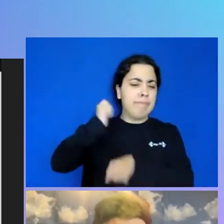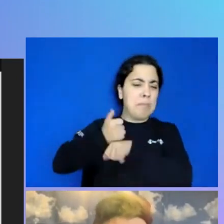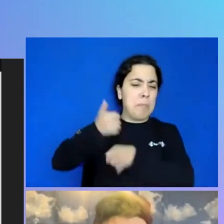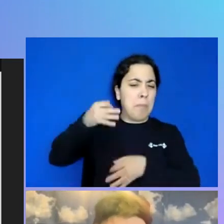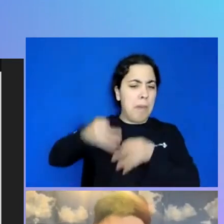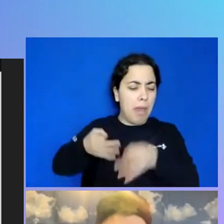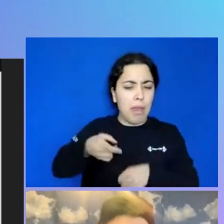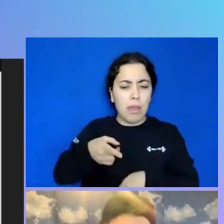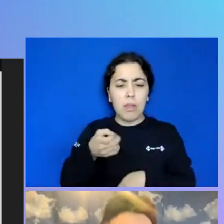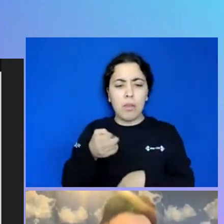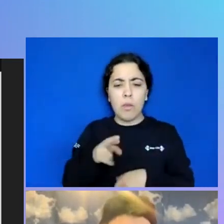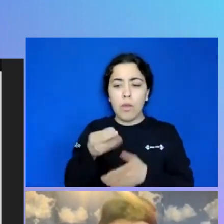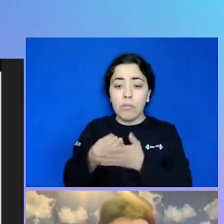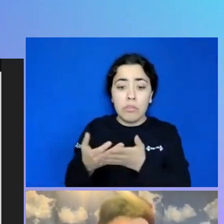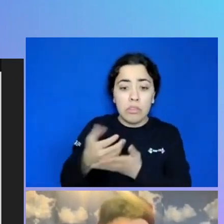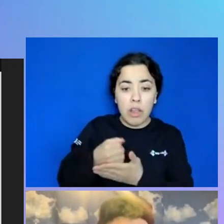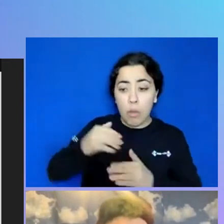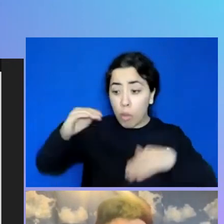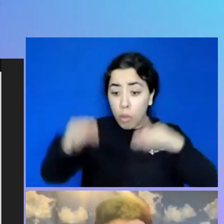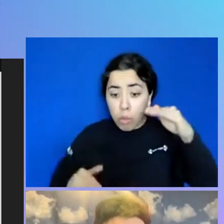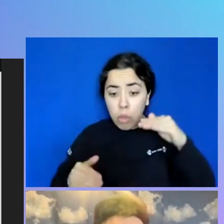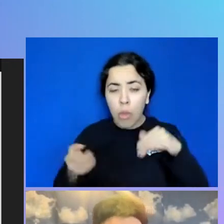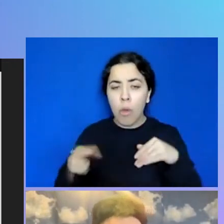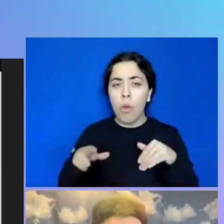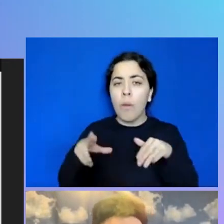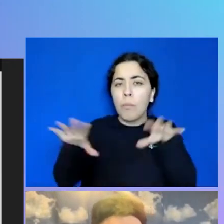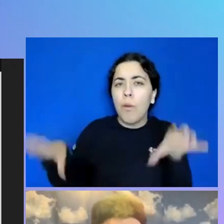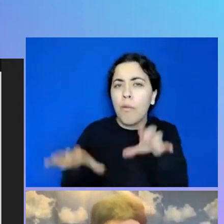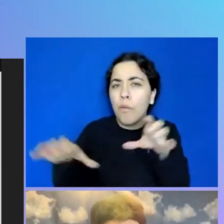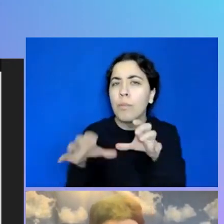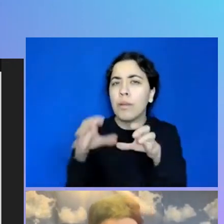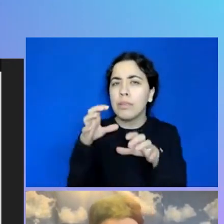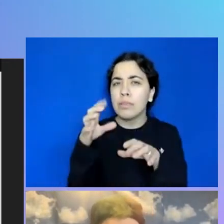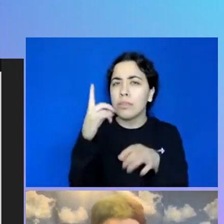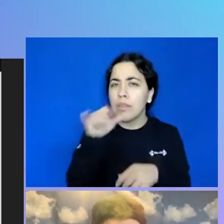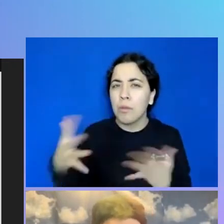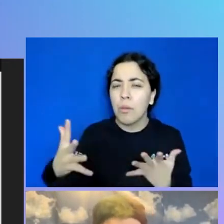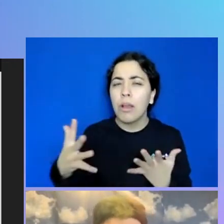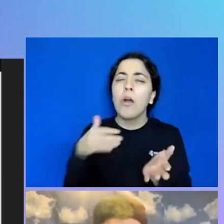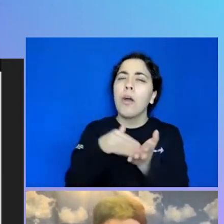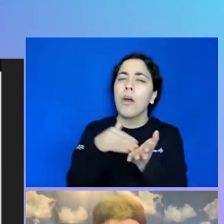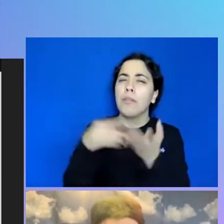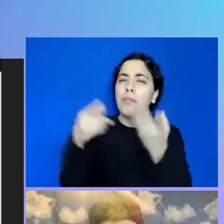could be a whole nother talk because oftentimes performance